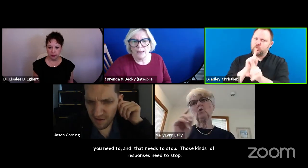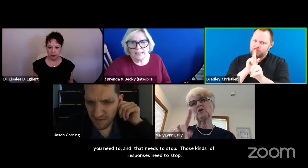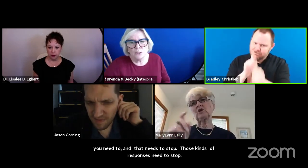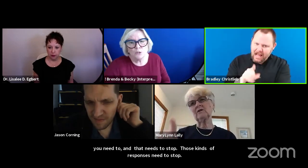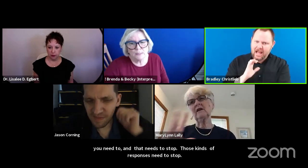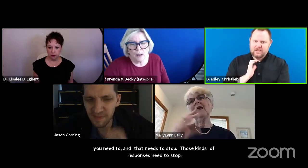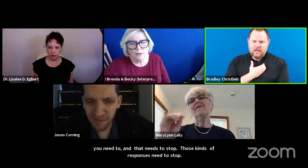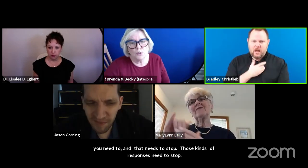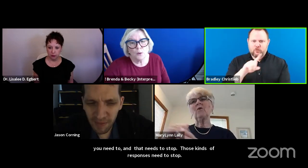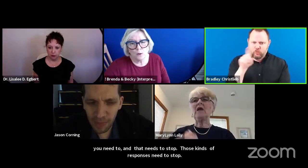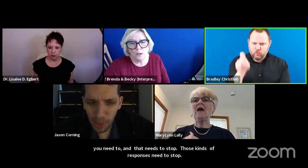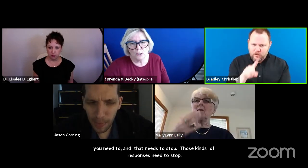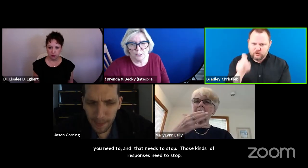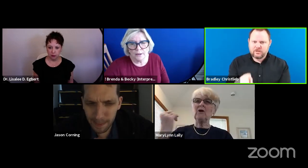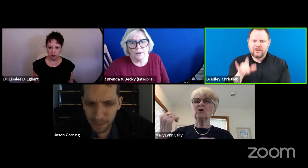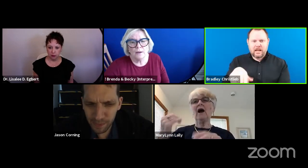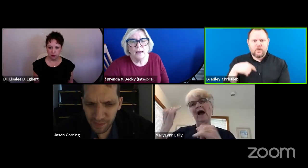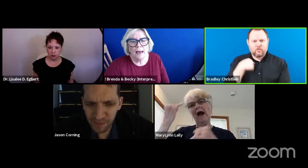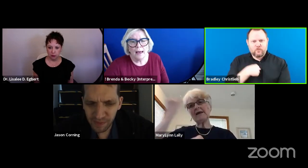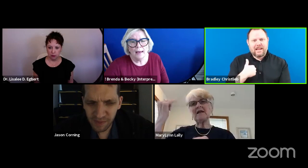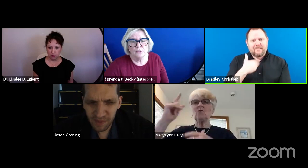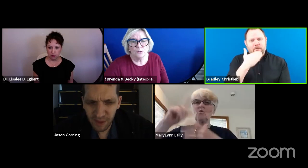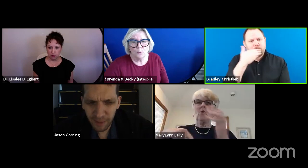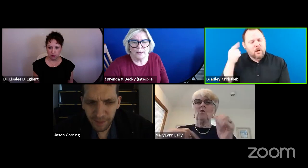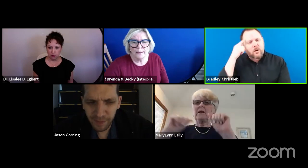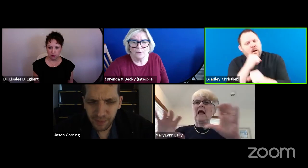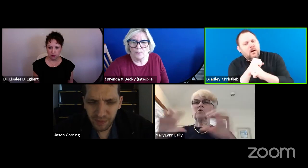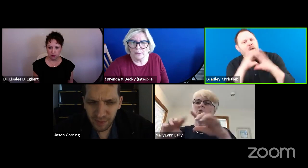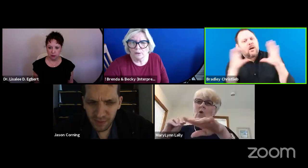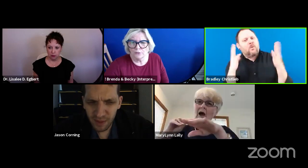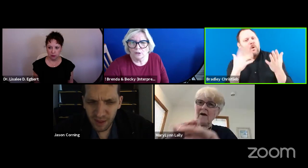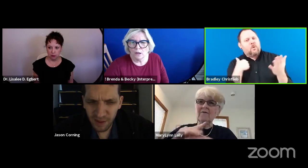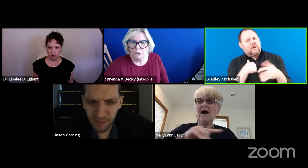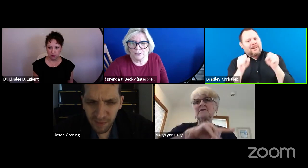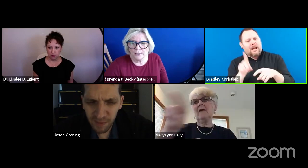They need to respond to our questionnaire, and so that we can have a better understanding